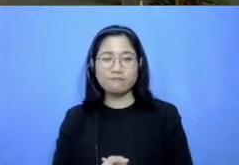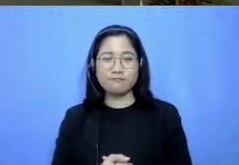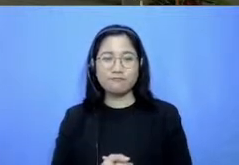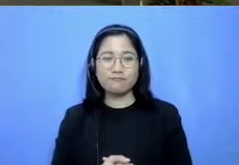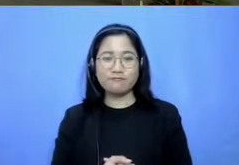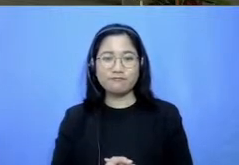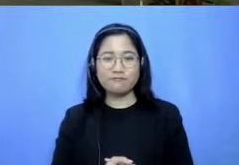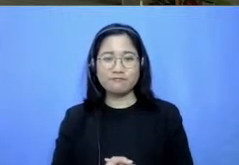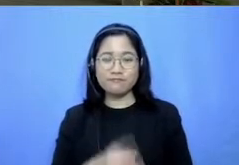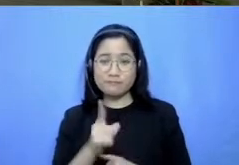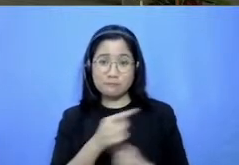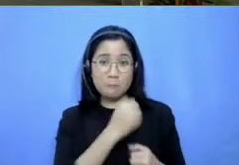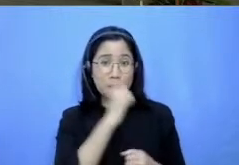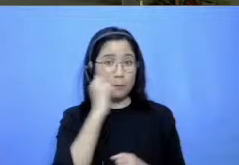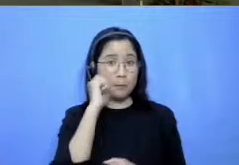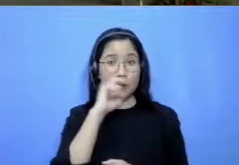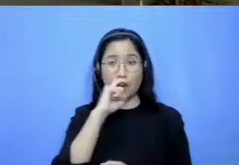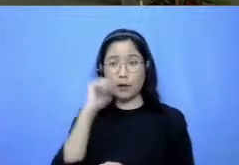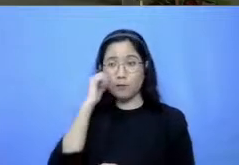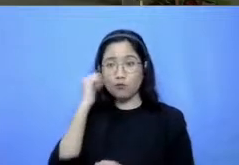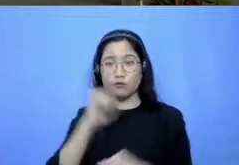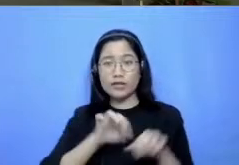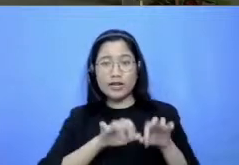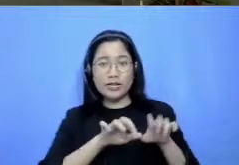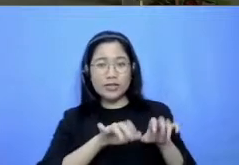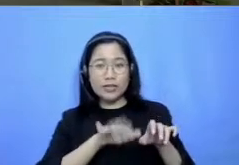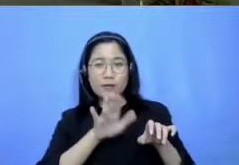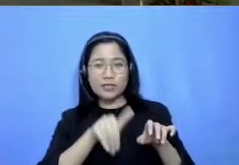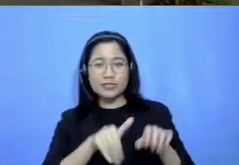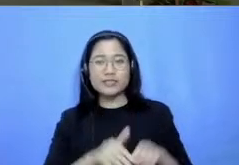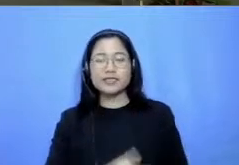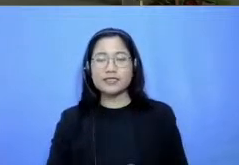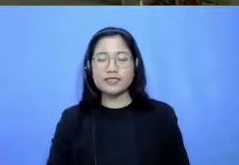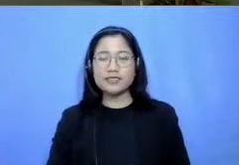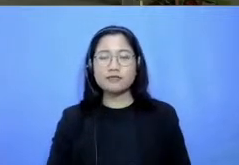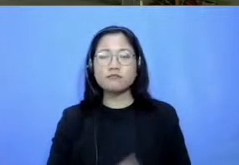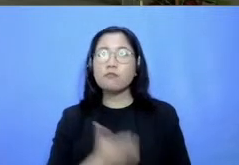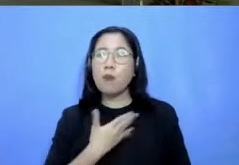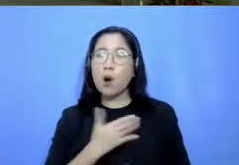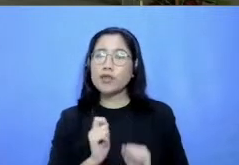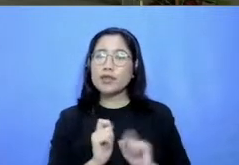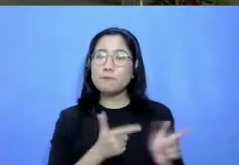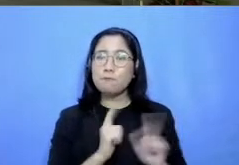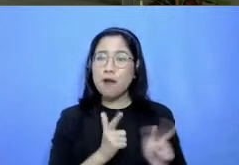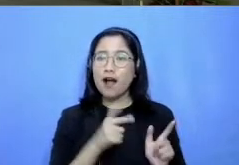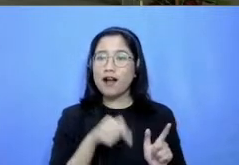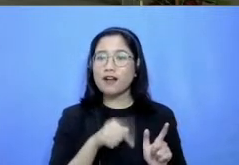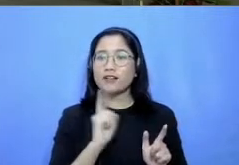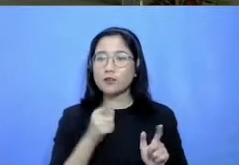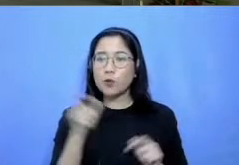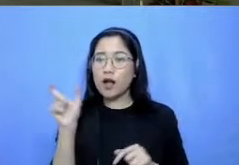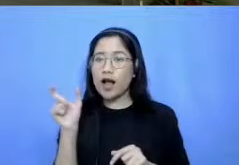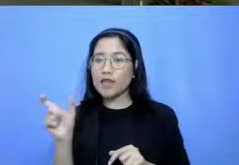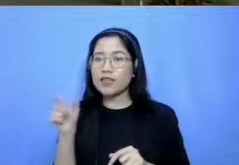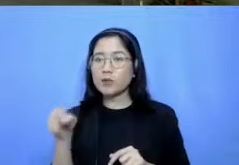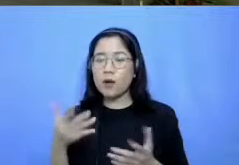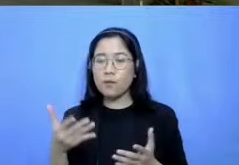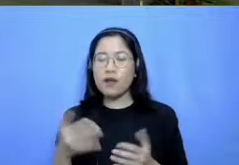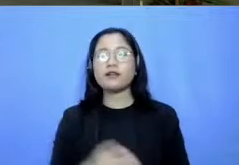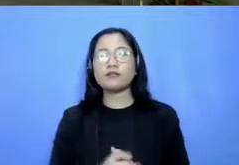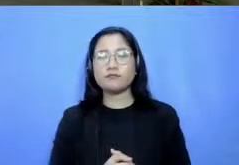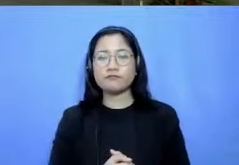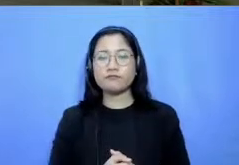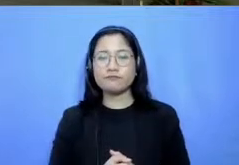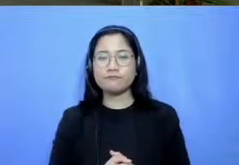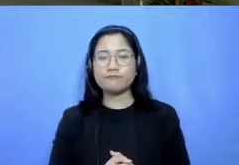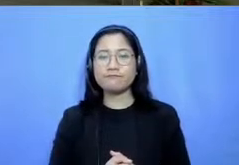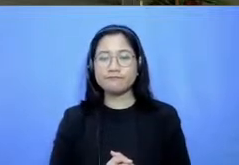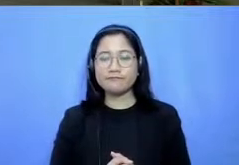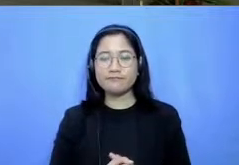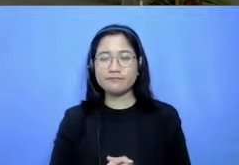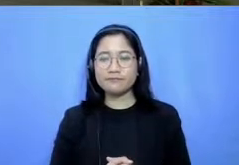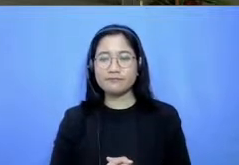and then guess what the word is. Don't forget to click on the link on Hi and it turns out that there is already